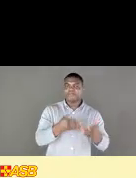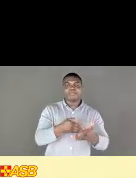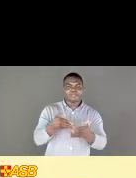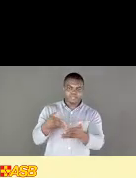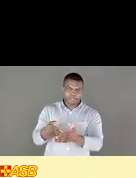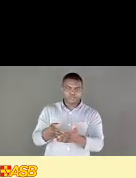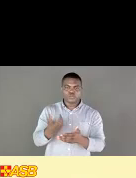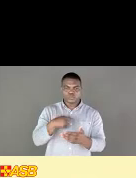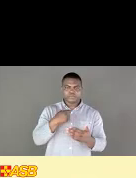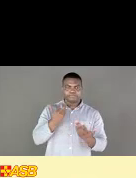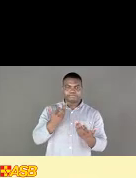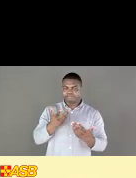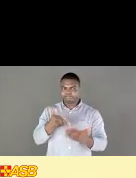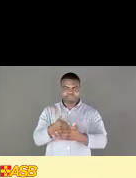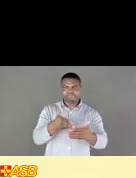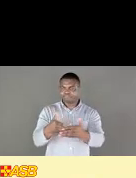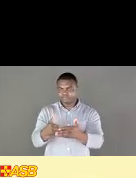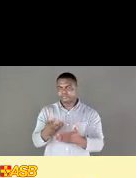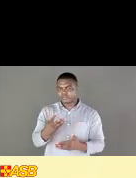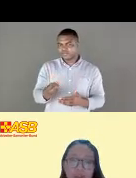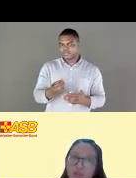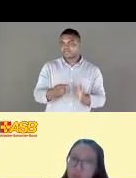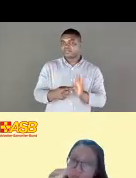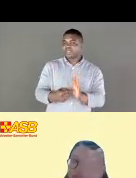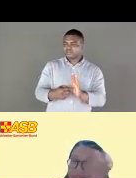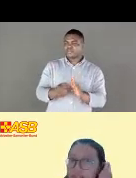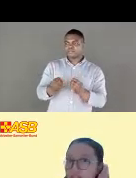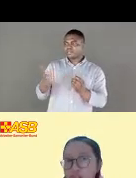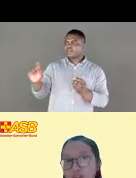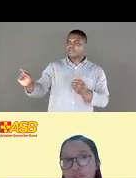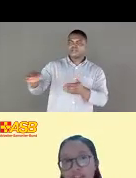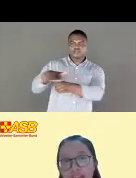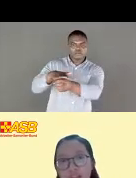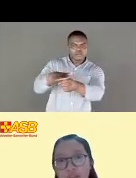challenges from my colleague SeaDek. SeaDek is a member of obedience and central slow C and